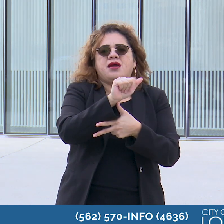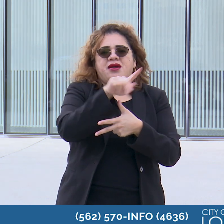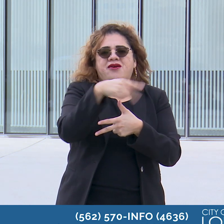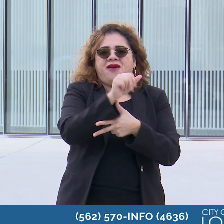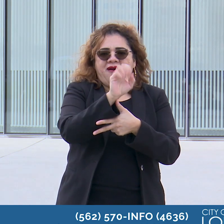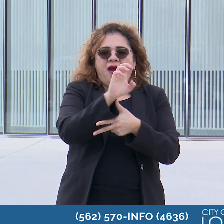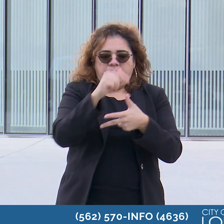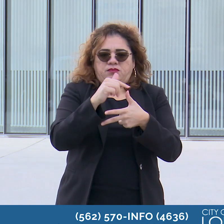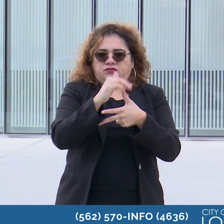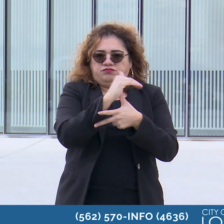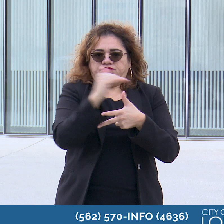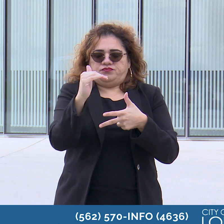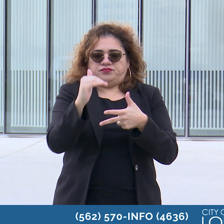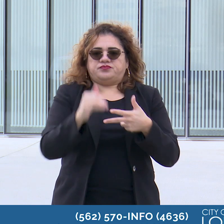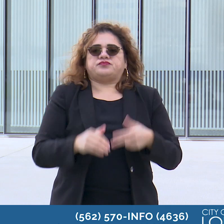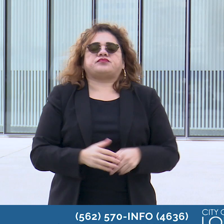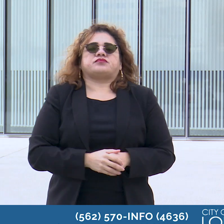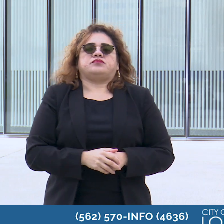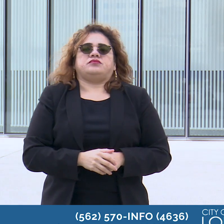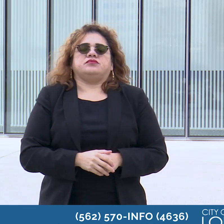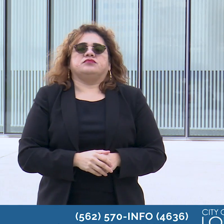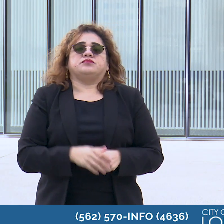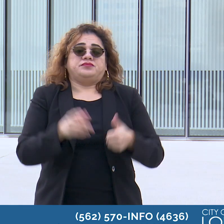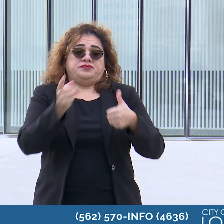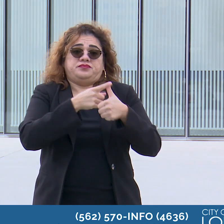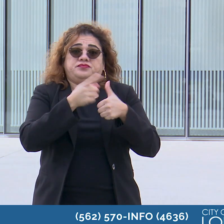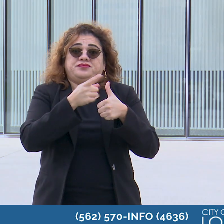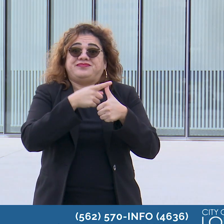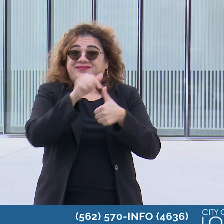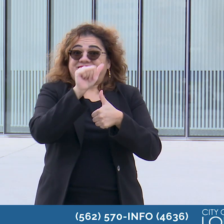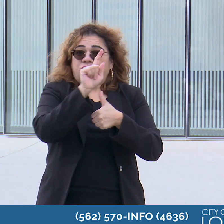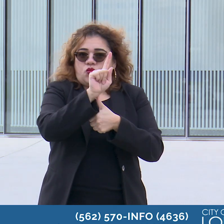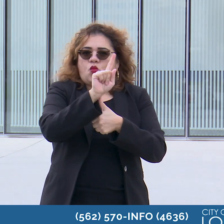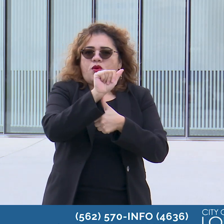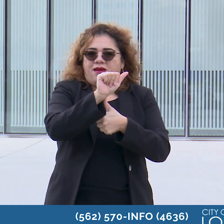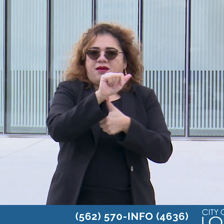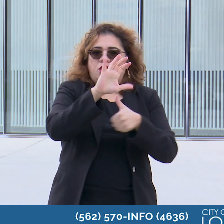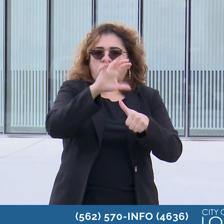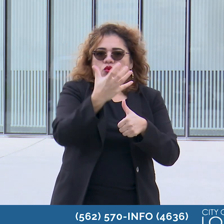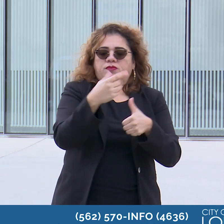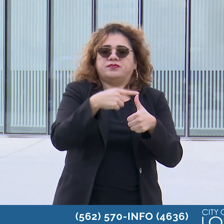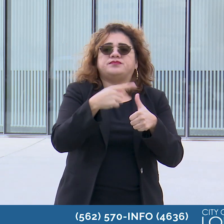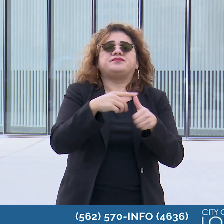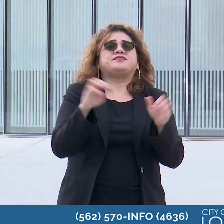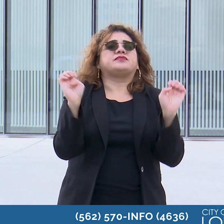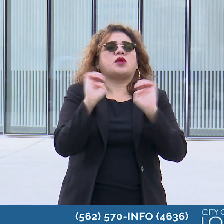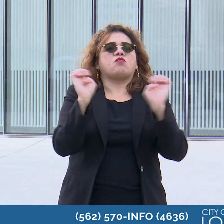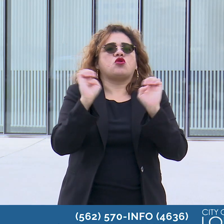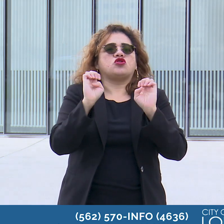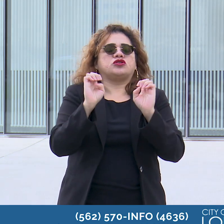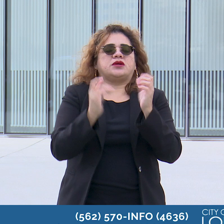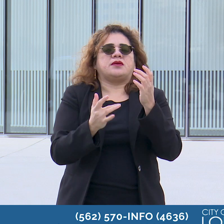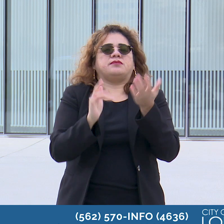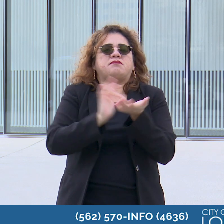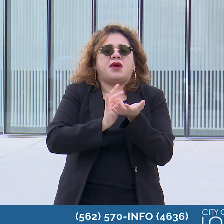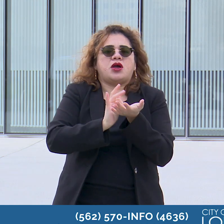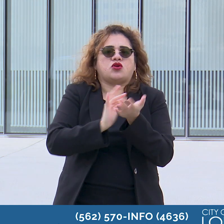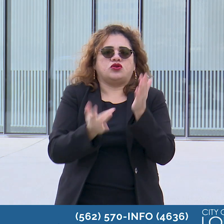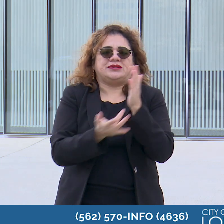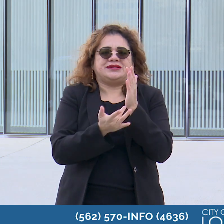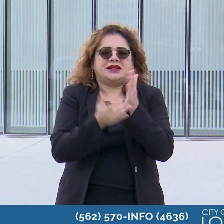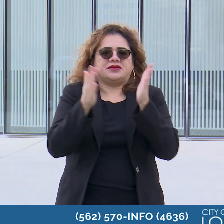In addition, in this group A we have our emergency medical techs and those at our dialysis centers